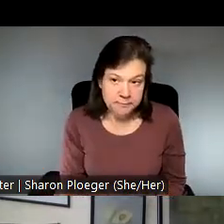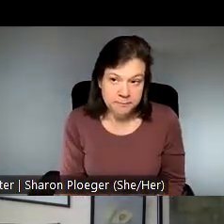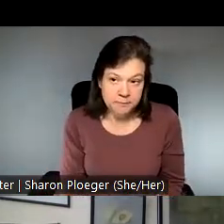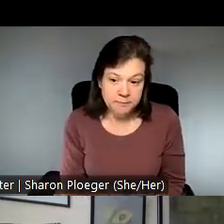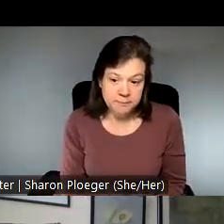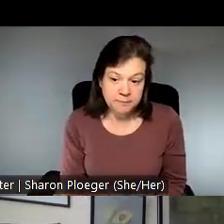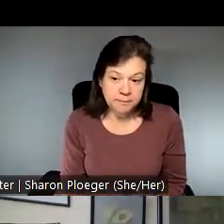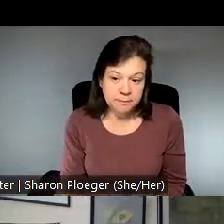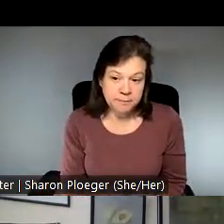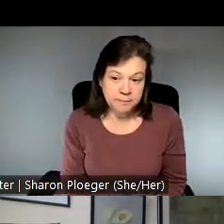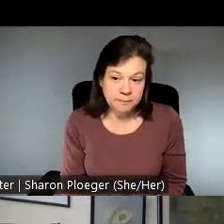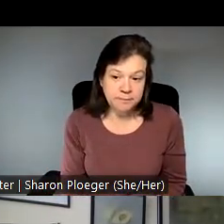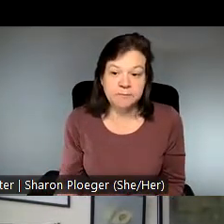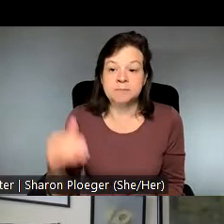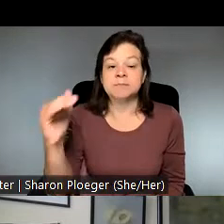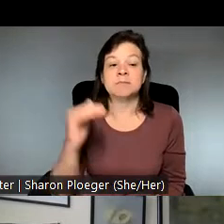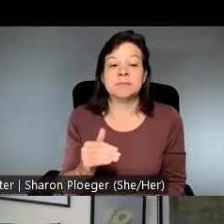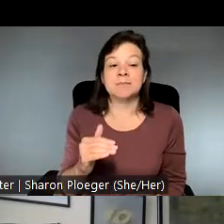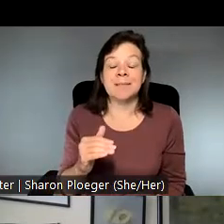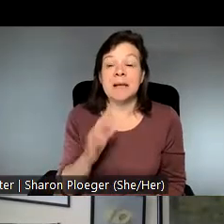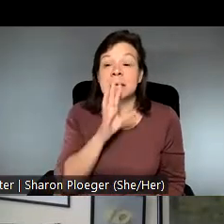Moving next to speech recognition software.